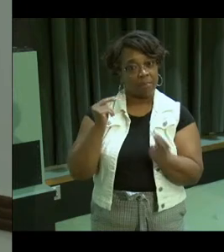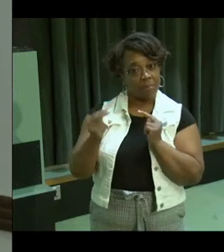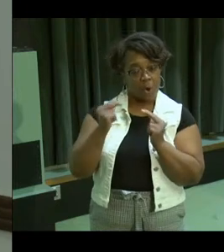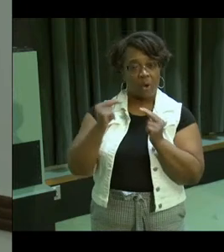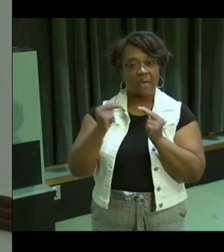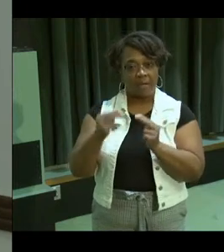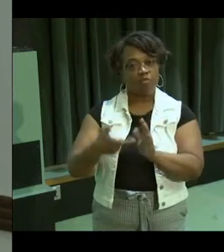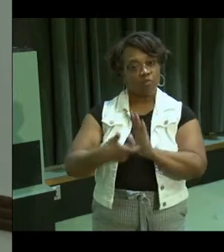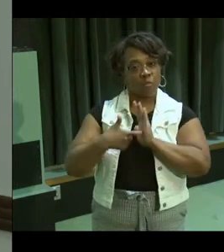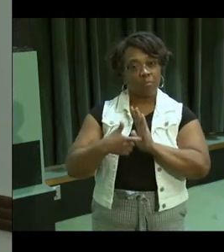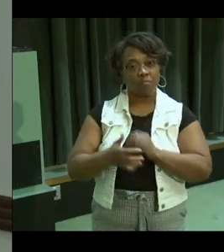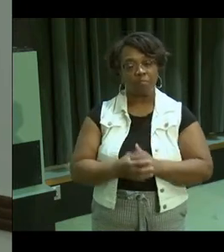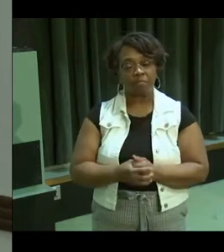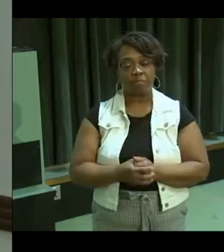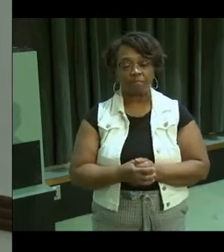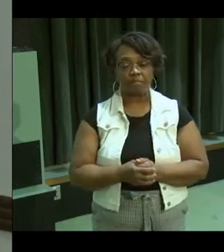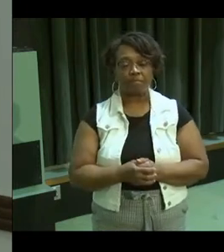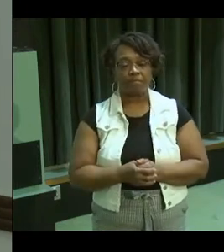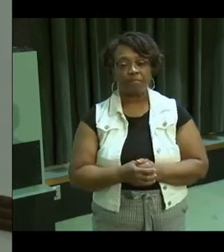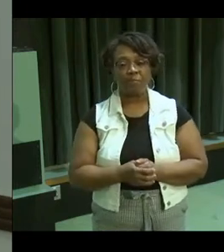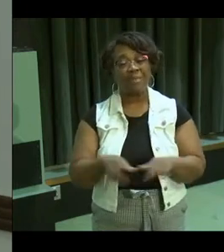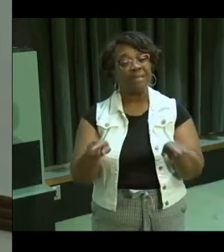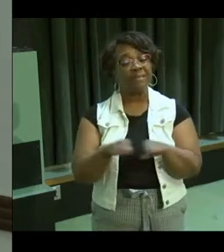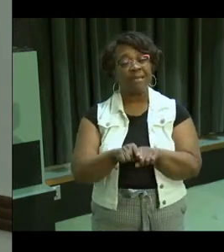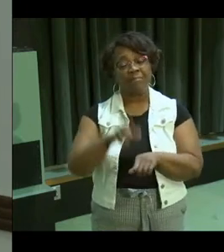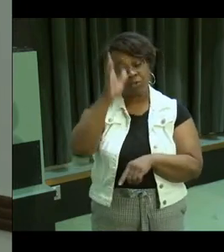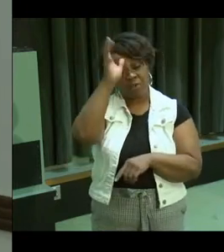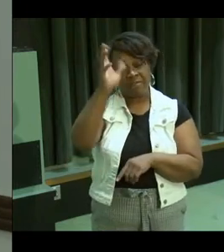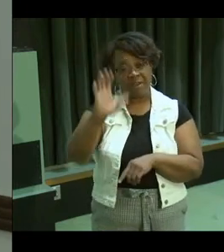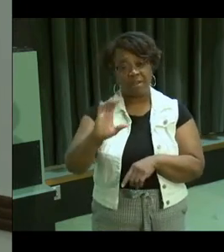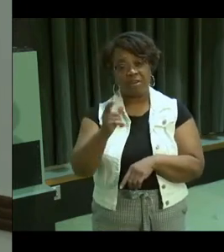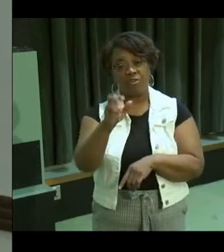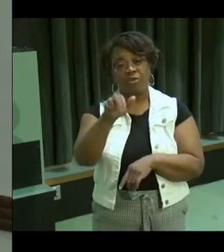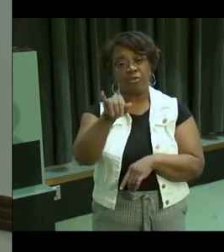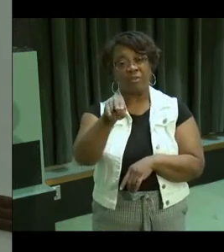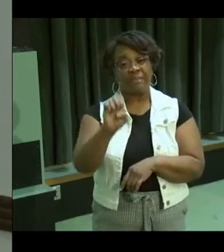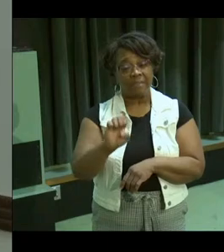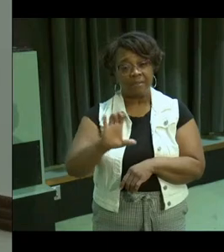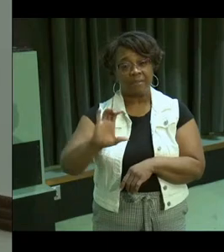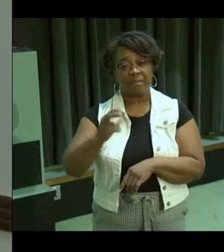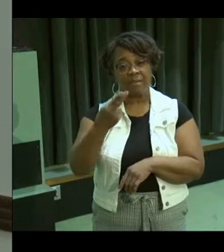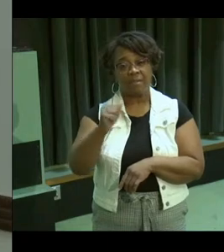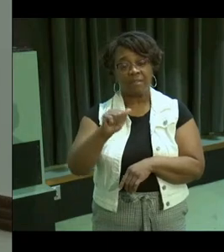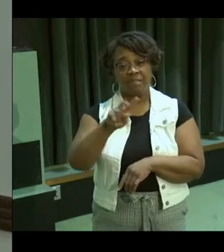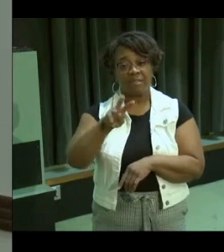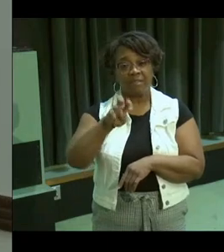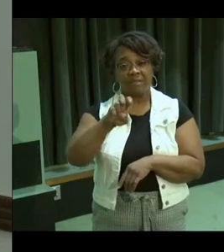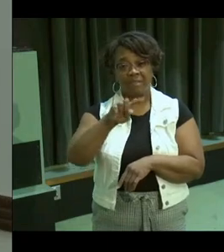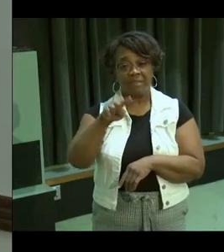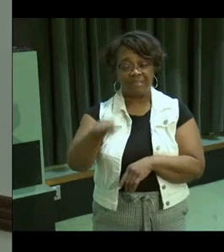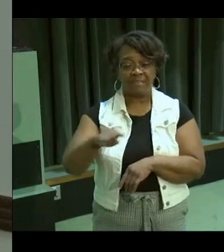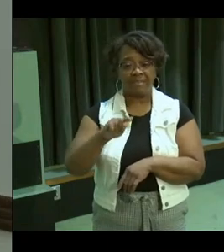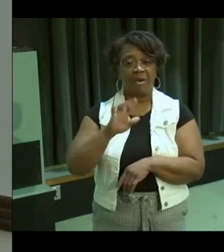anyway. Like her grandfather,